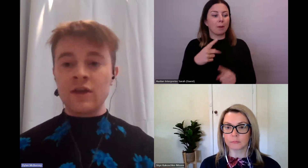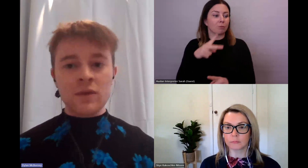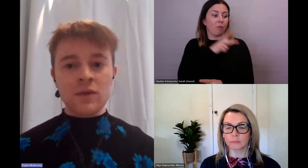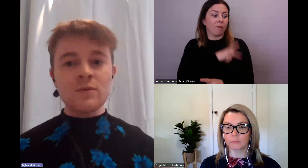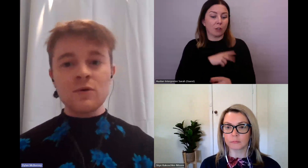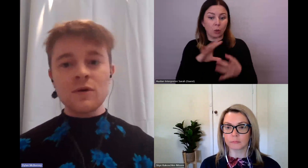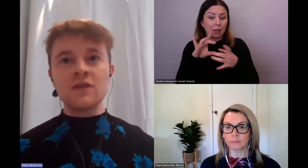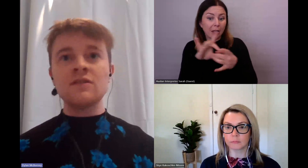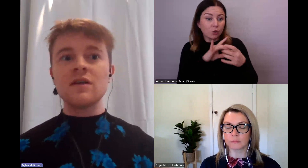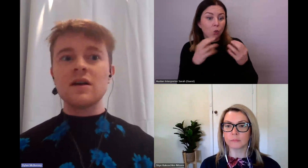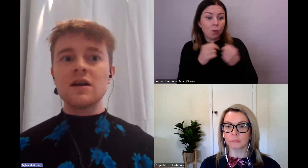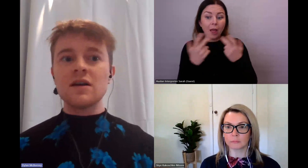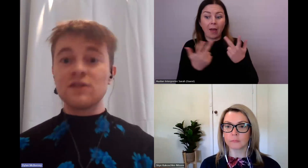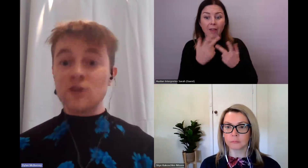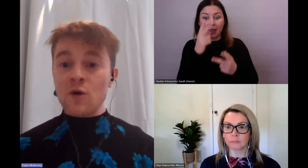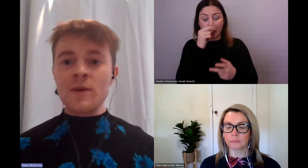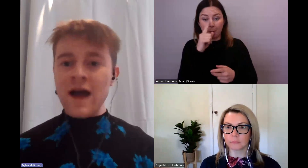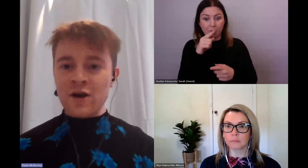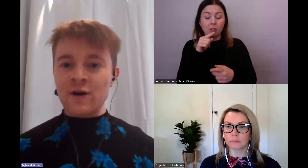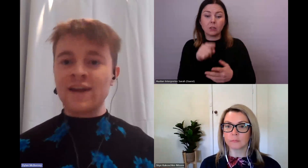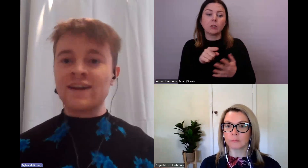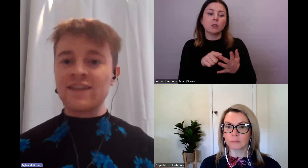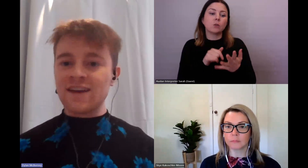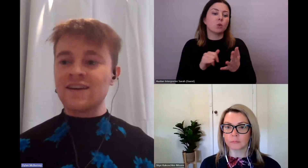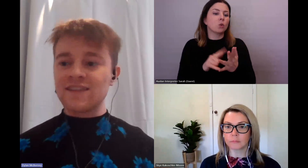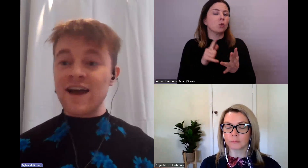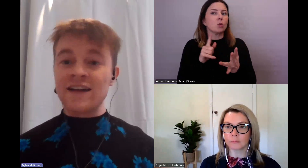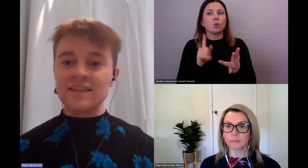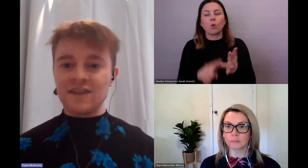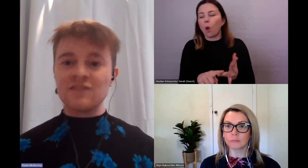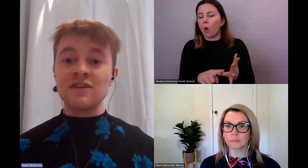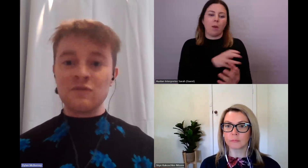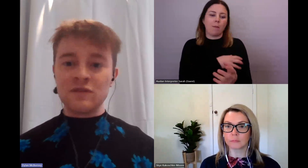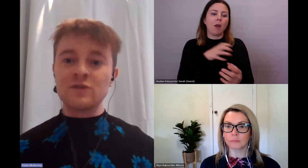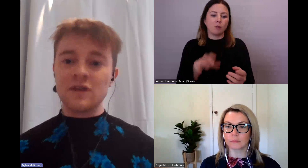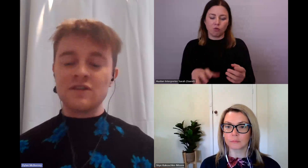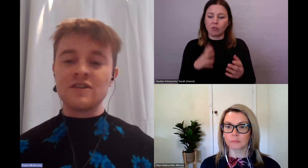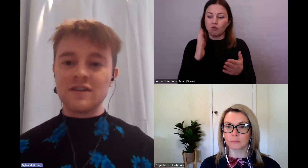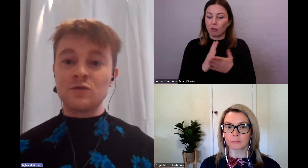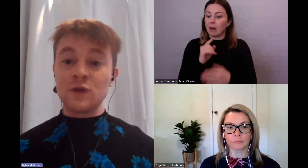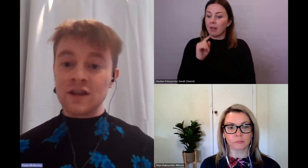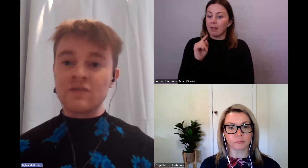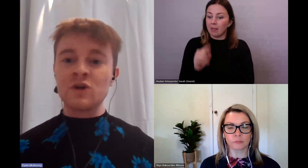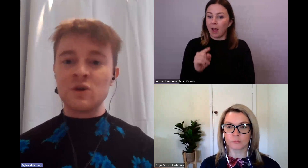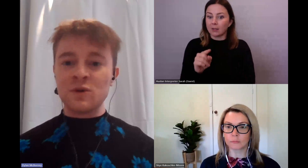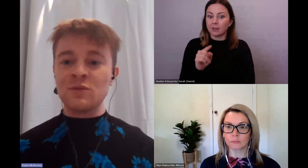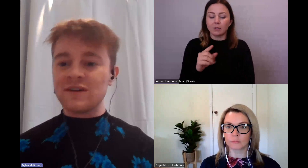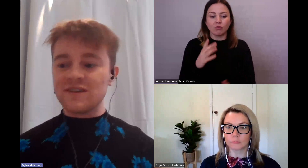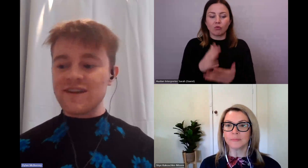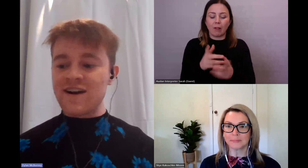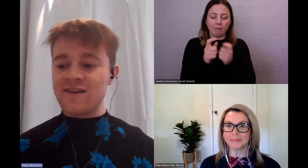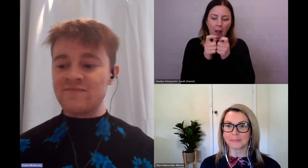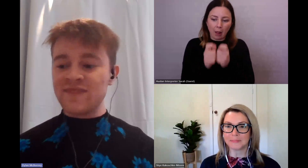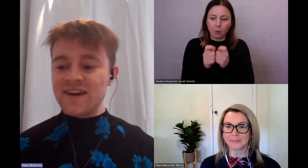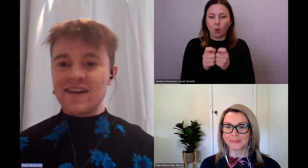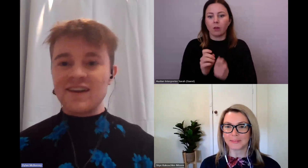young people is so empowering and I think think that in itself is really valuable but you